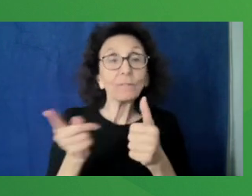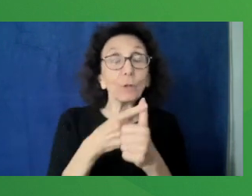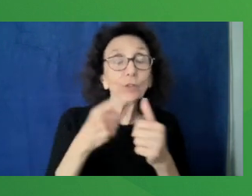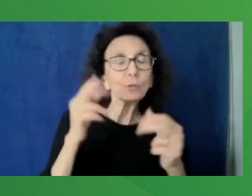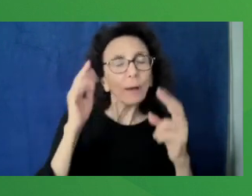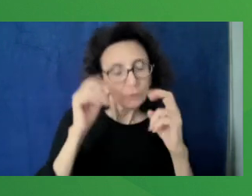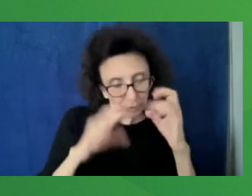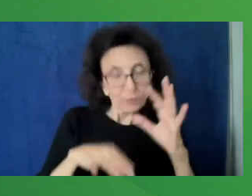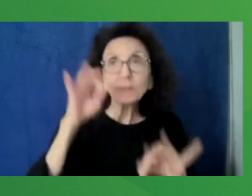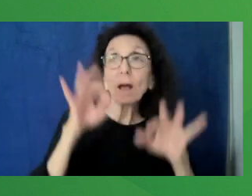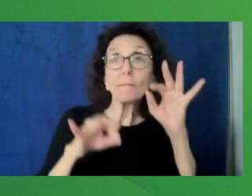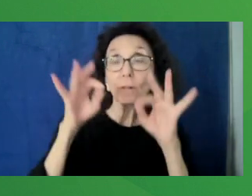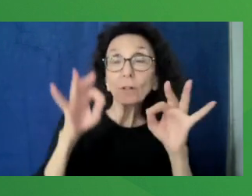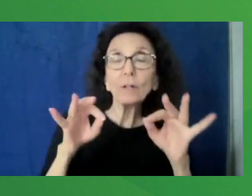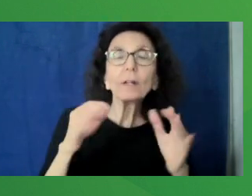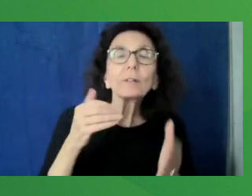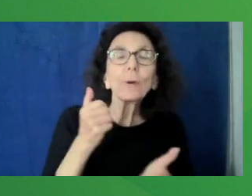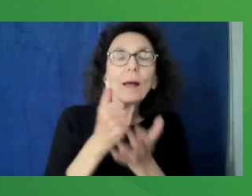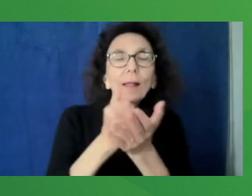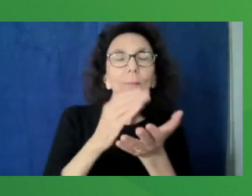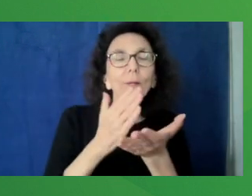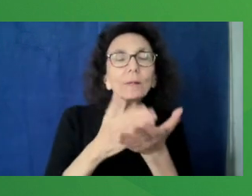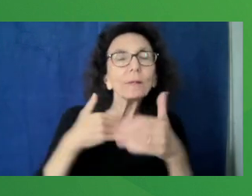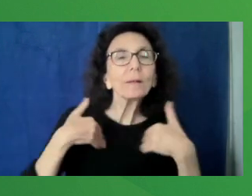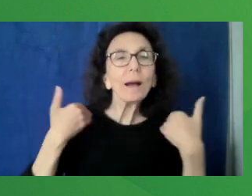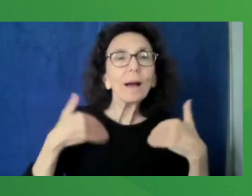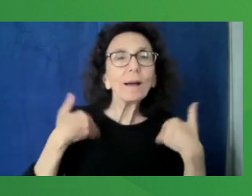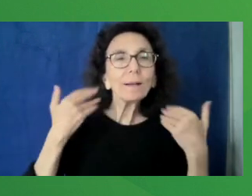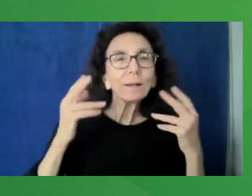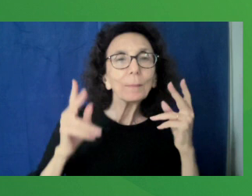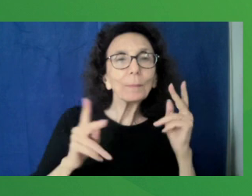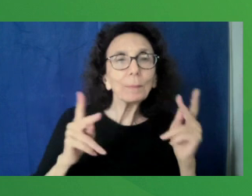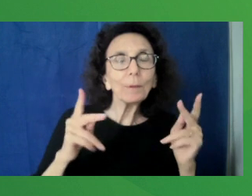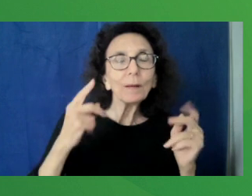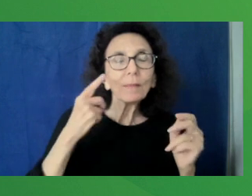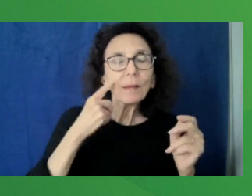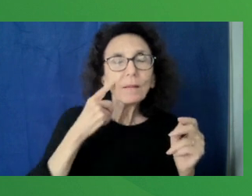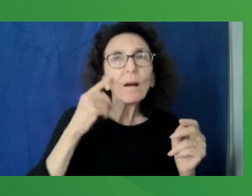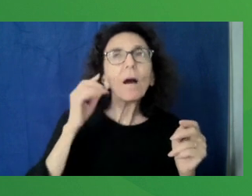people think about the assets that they come to the learning experience with. What do they already